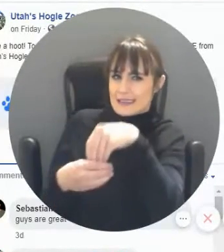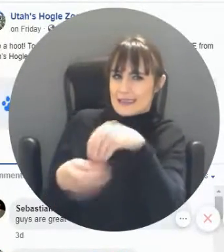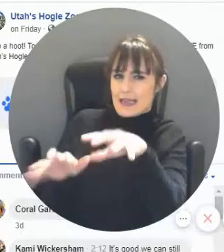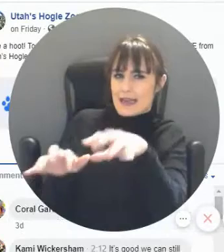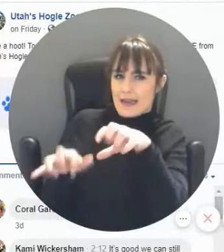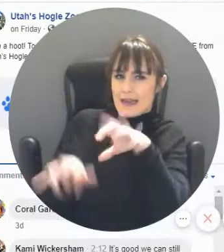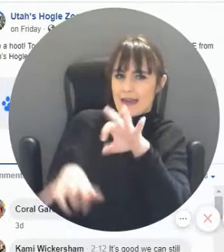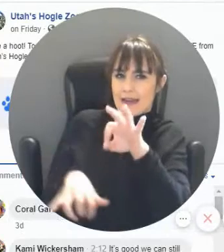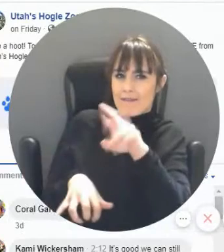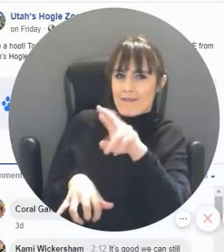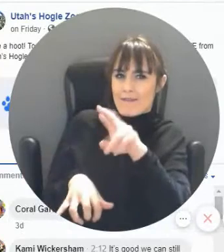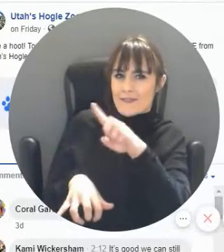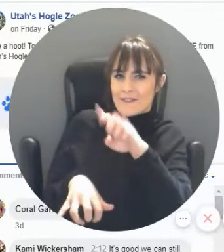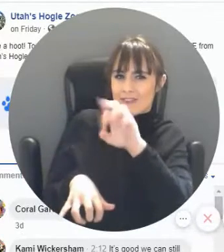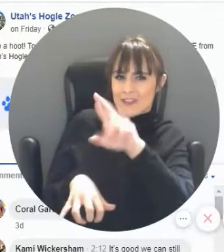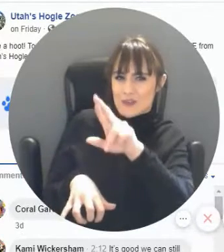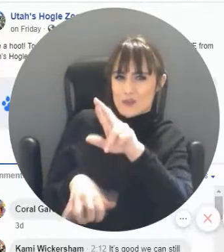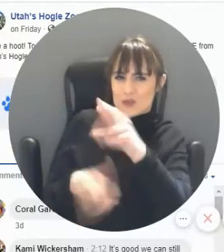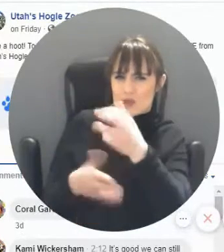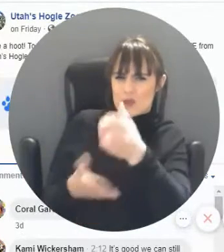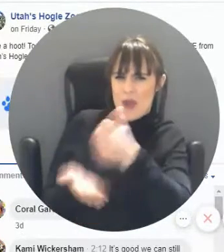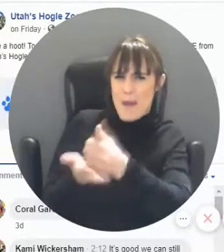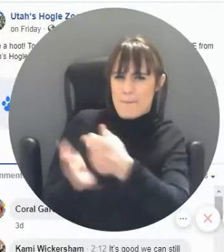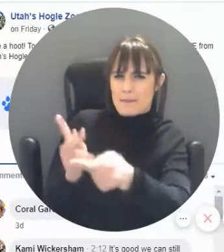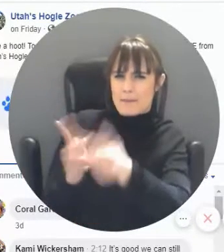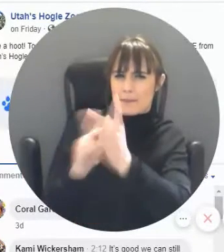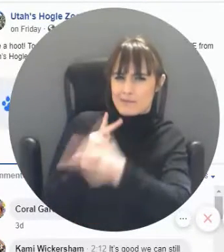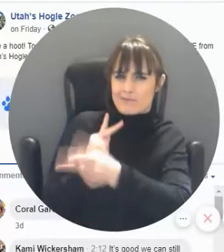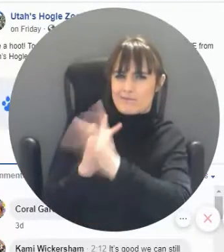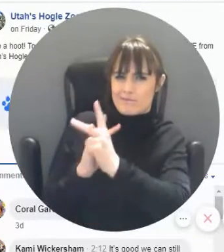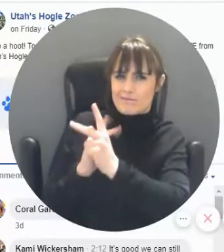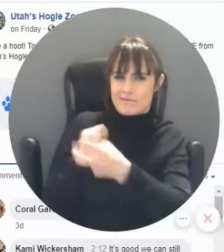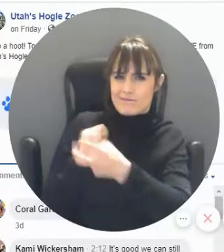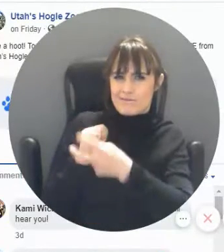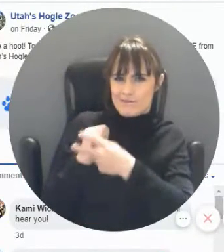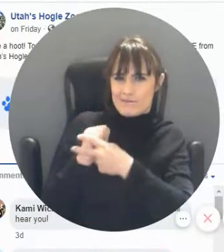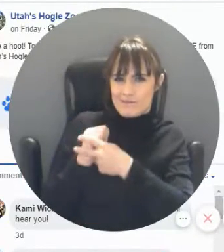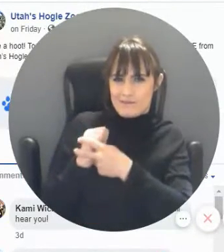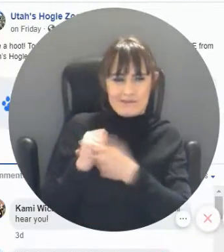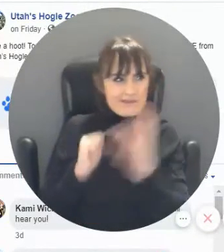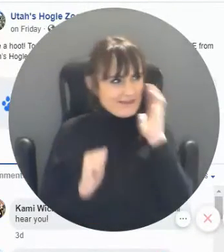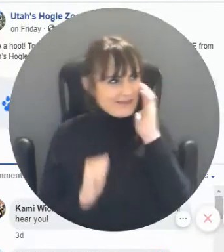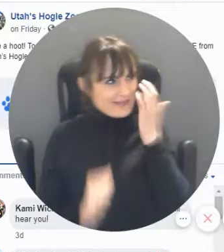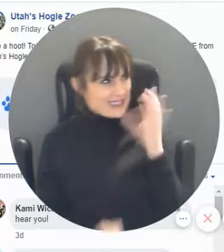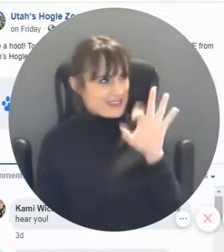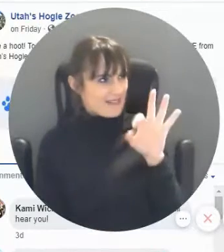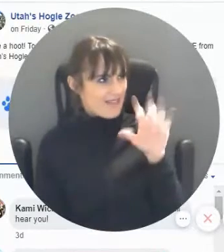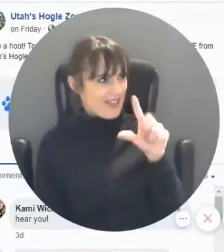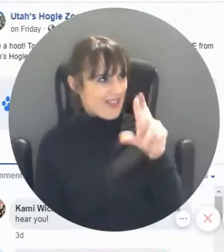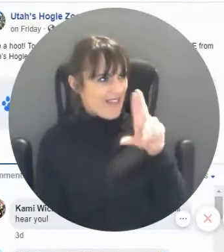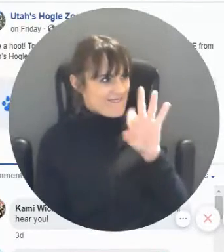Autumn: They are fluffy, the entire thing is made of hair, this is all that mouse Brad: This is all that mouse hair.